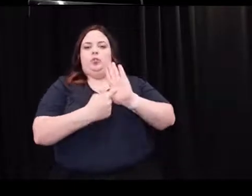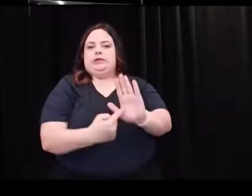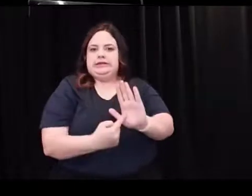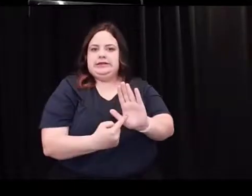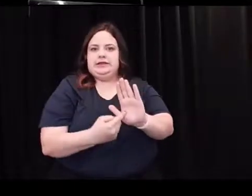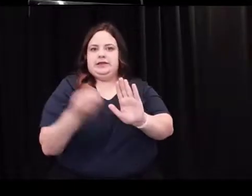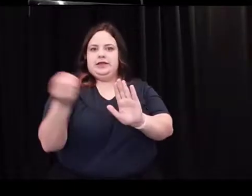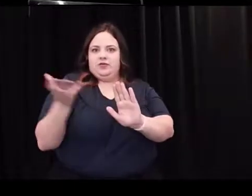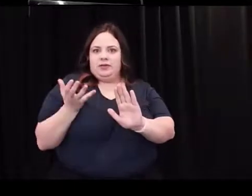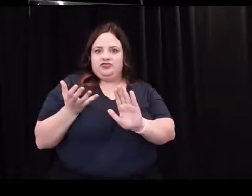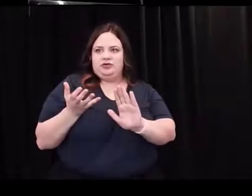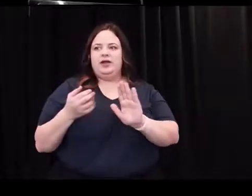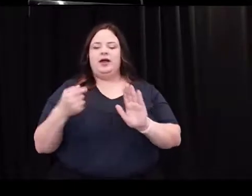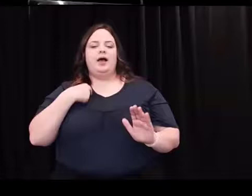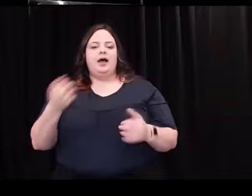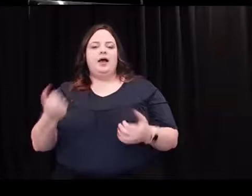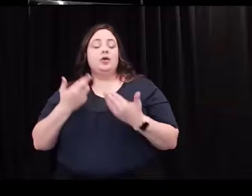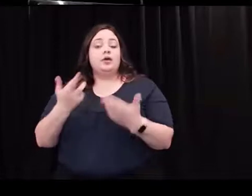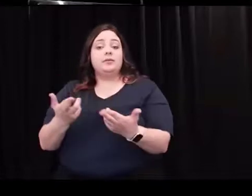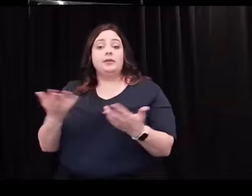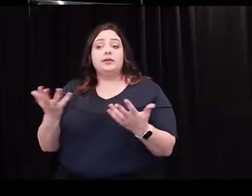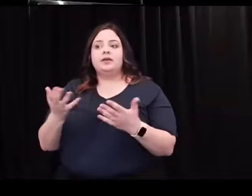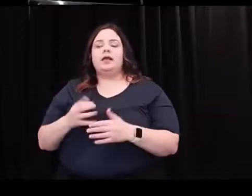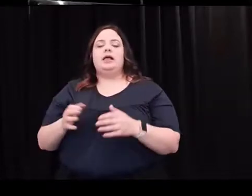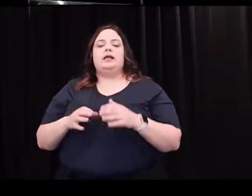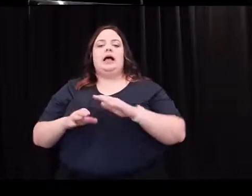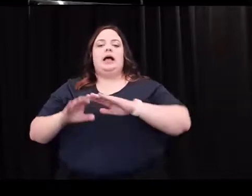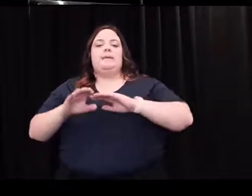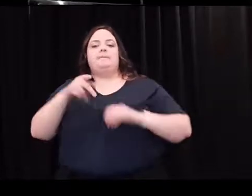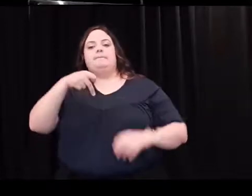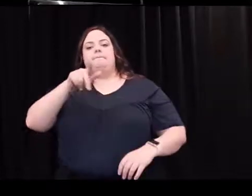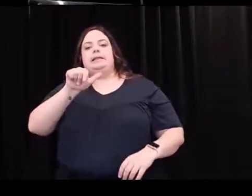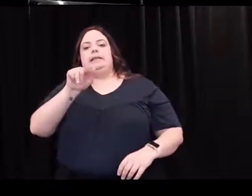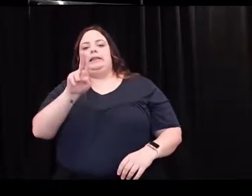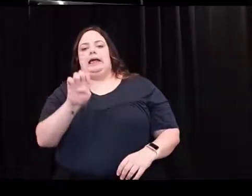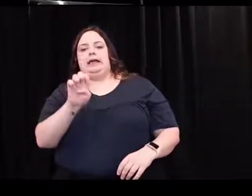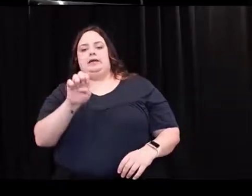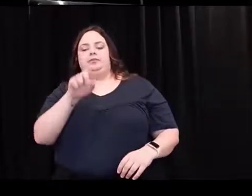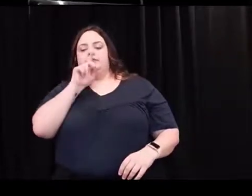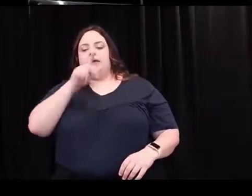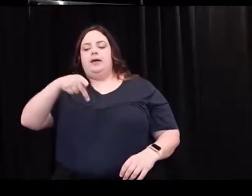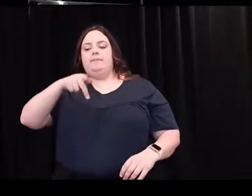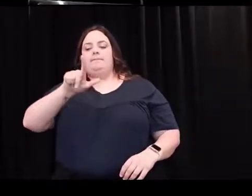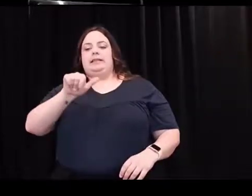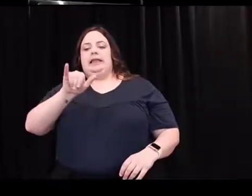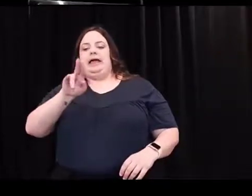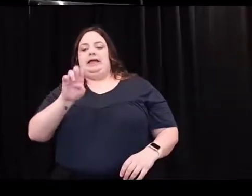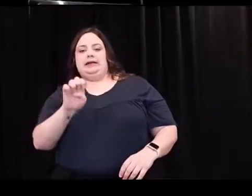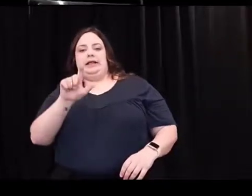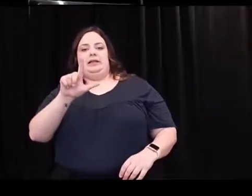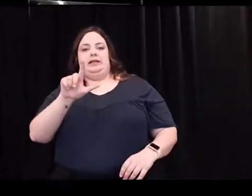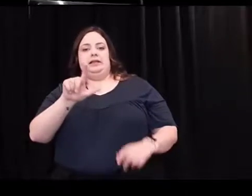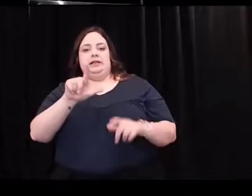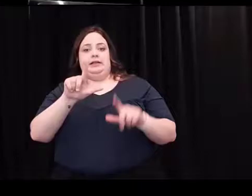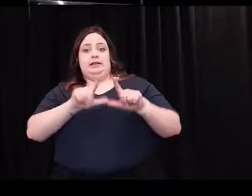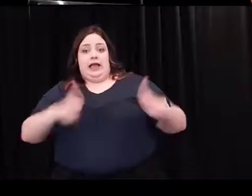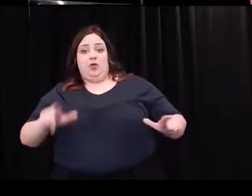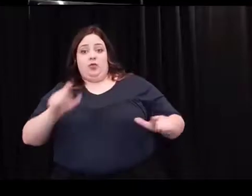recommend taking a look at plainlanguage.gov for ways of organizing content so it's easier